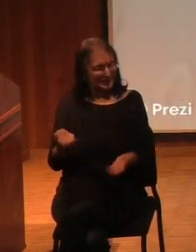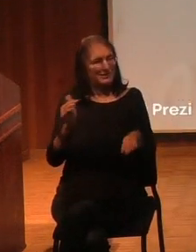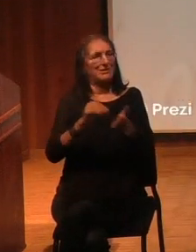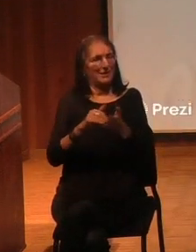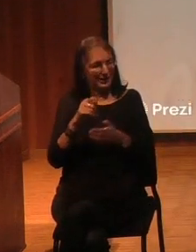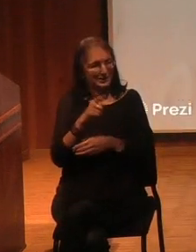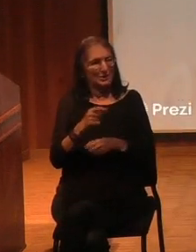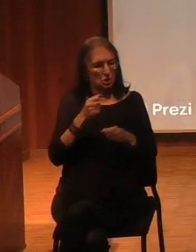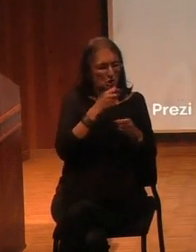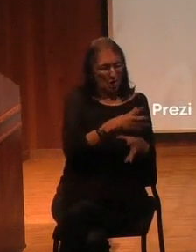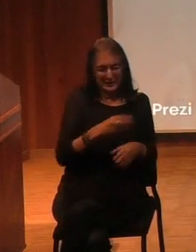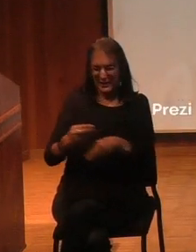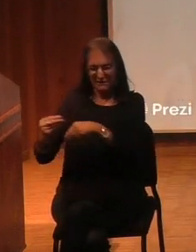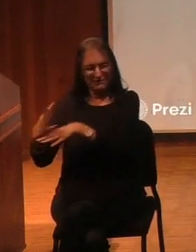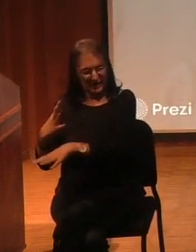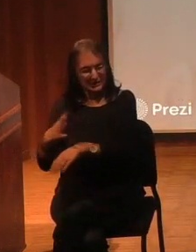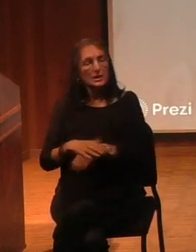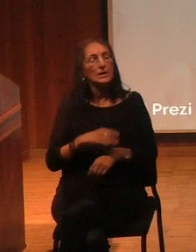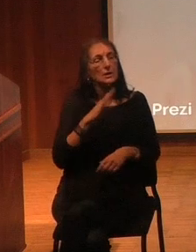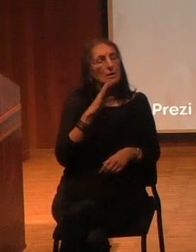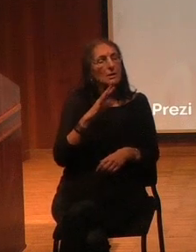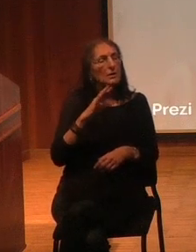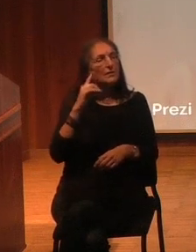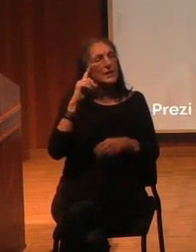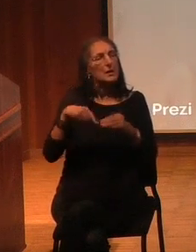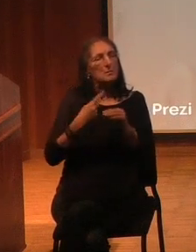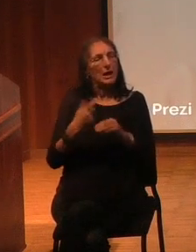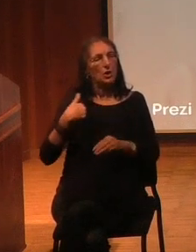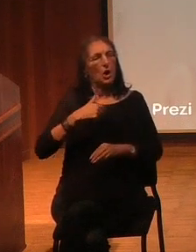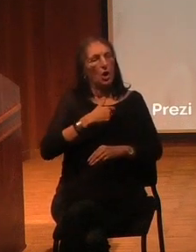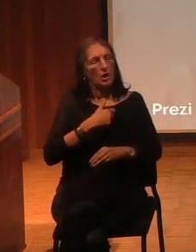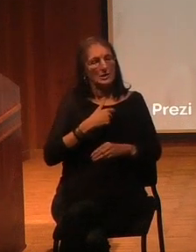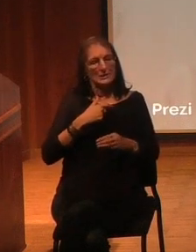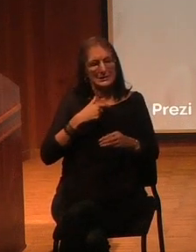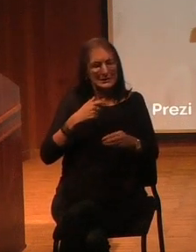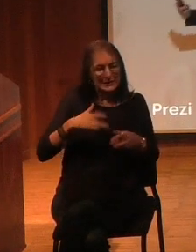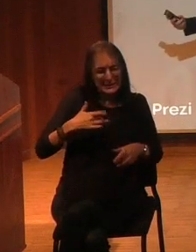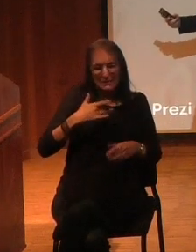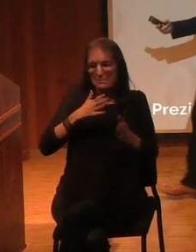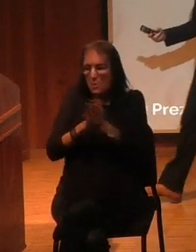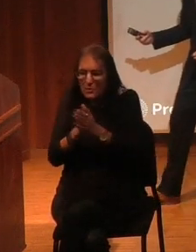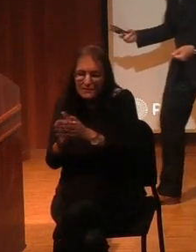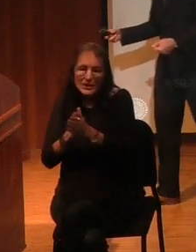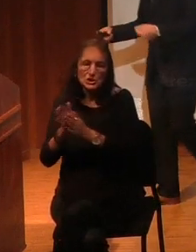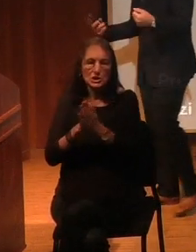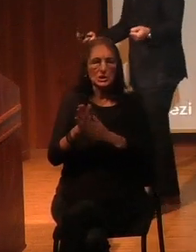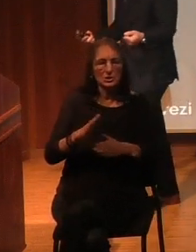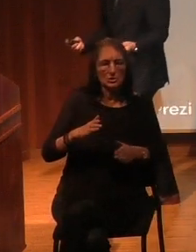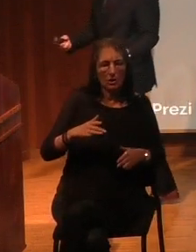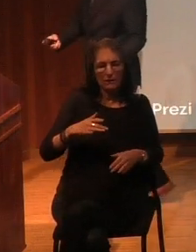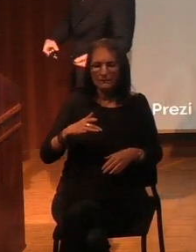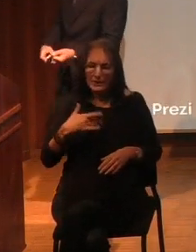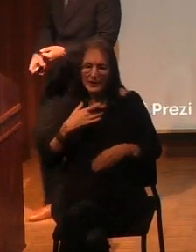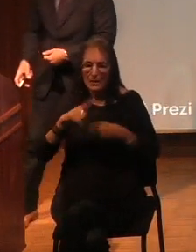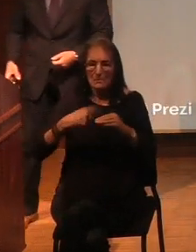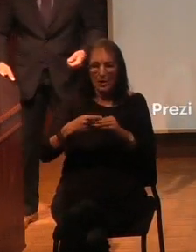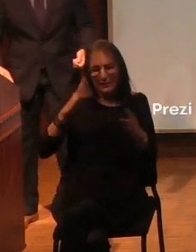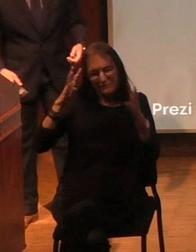is at play, when you think about our sense of motivation, our sense of invention when we work on creative processes,